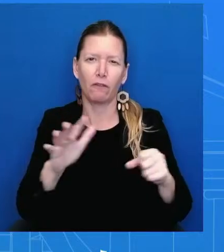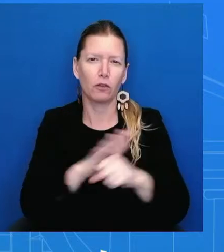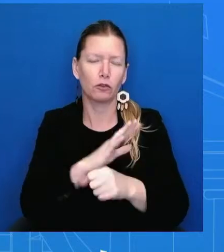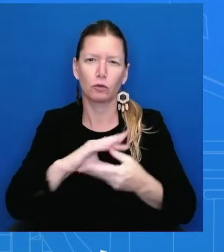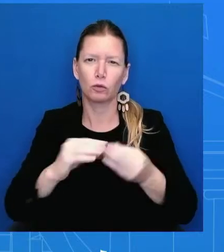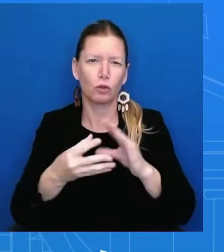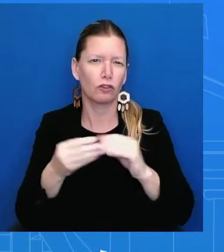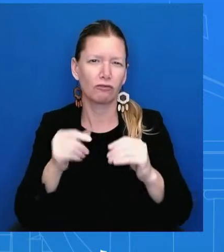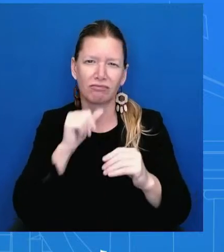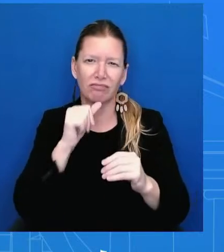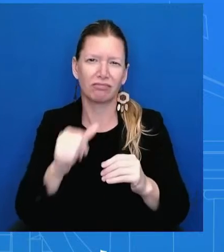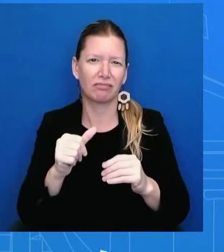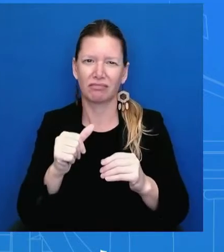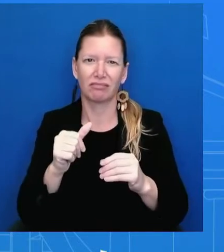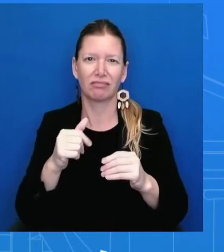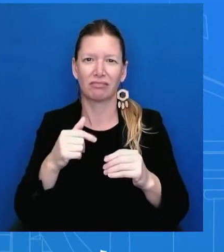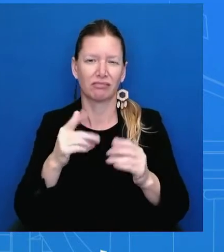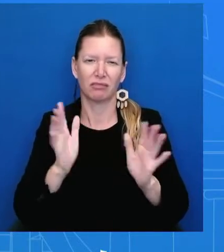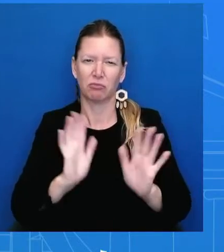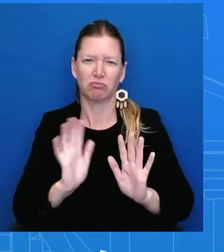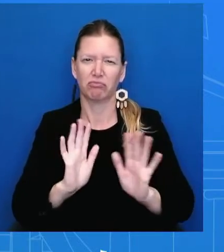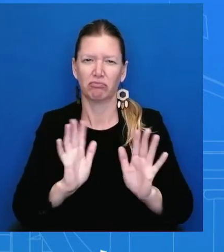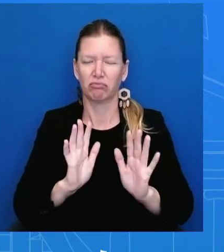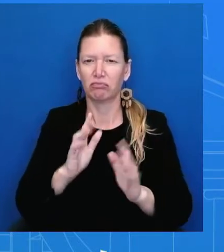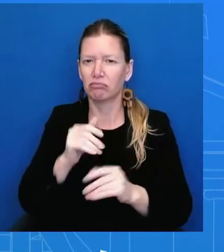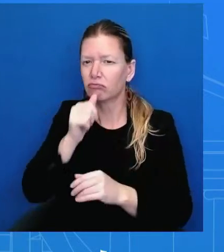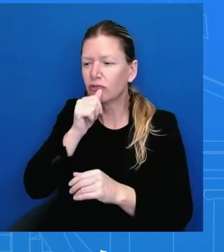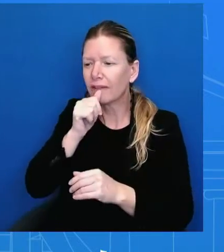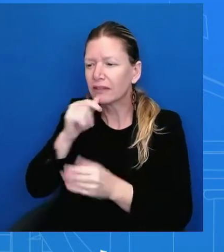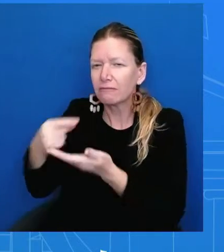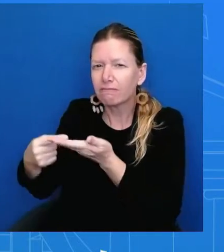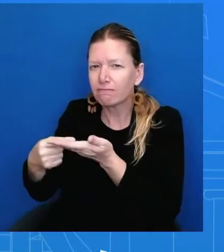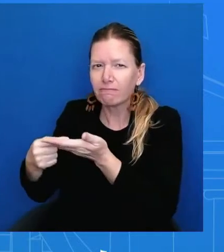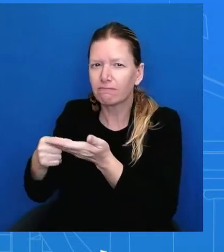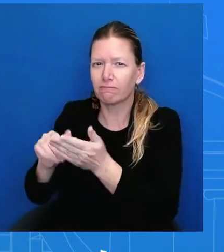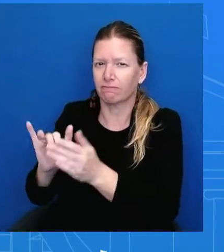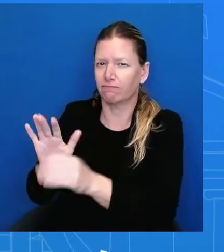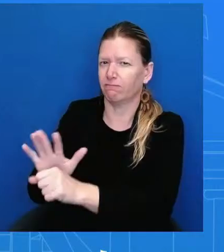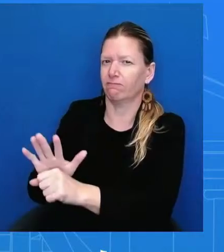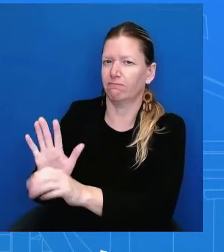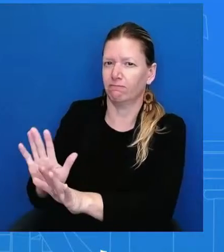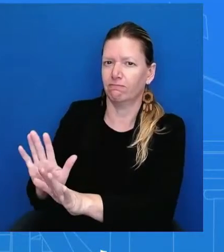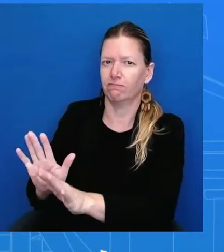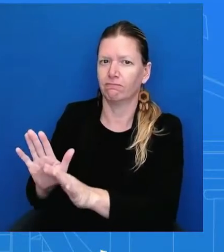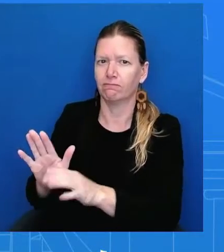The Press: And secondly, just on Ukraine. There was a bit of an information bustle over the weekend. The Russians said that they've destroyed